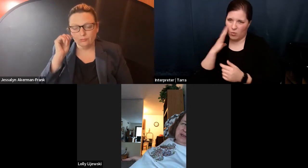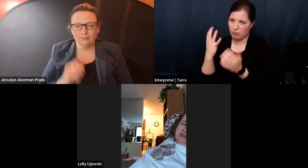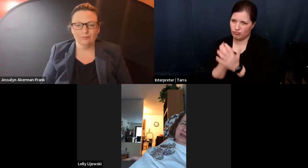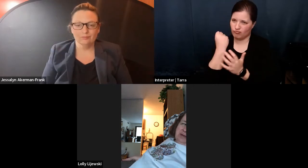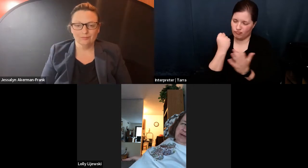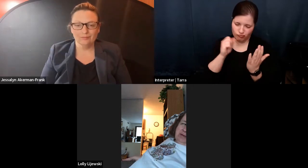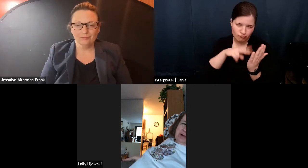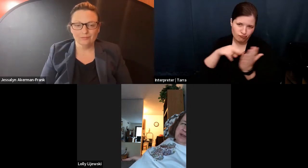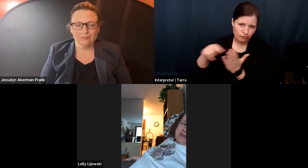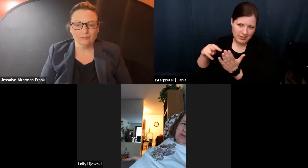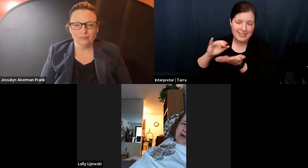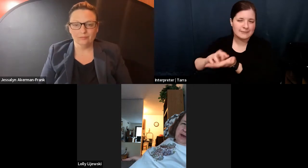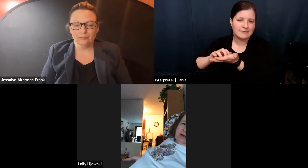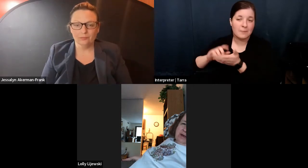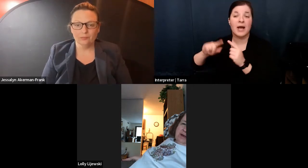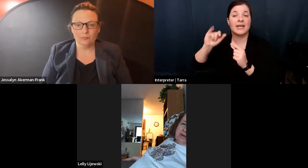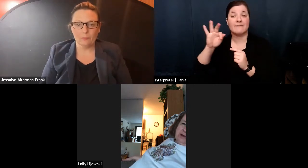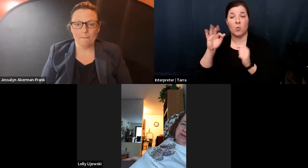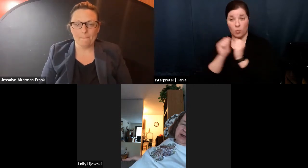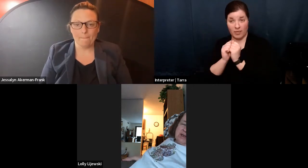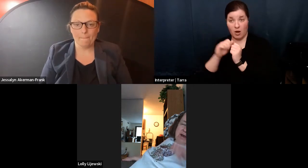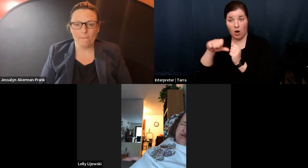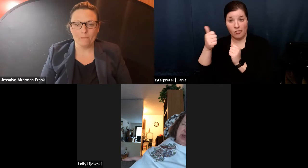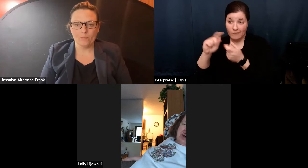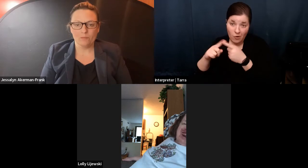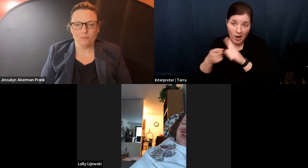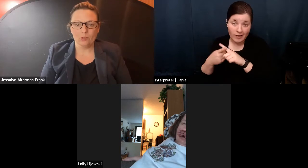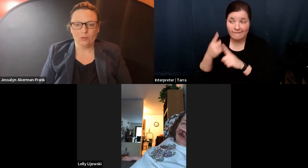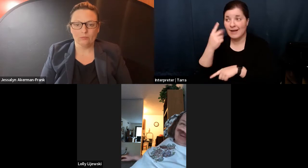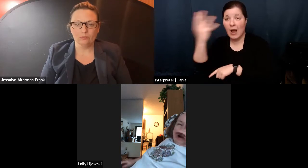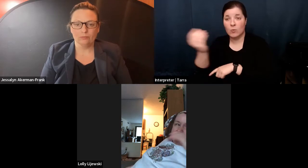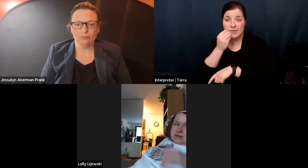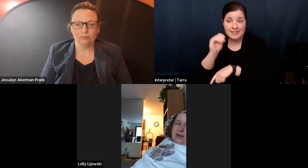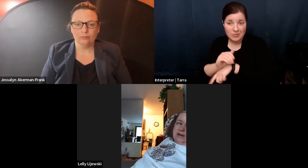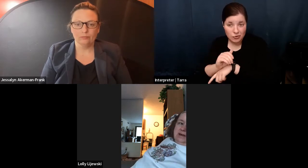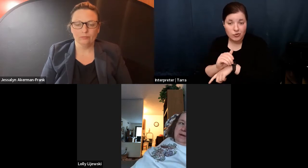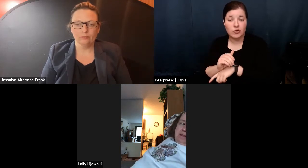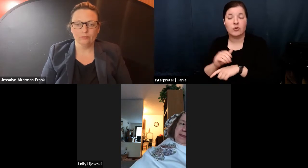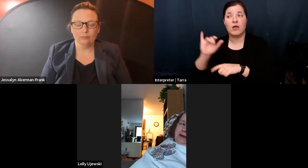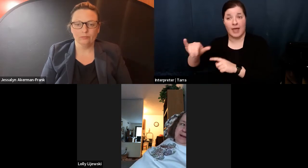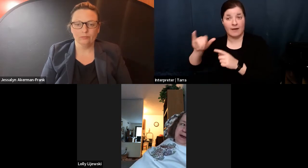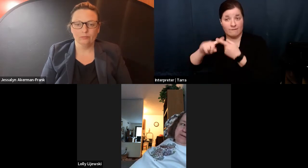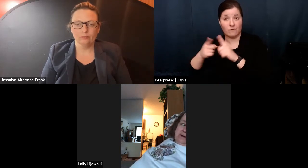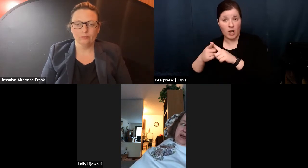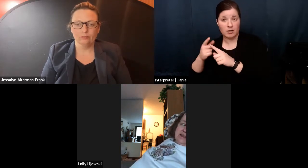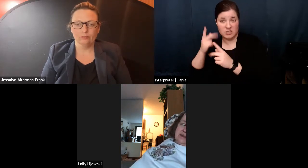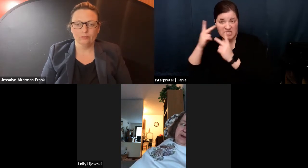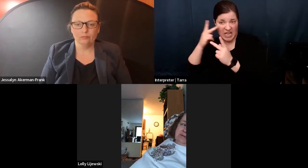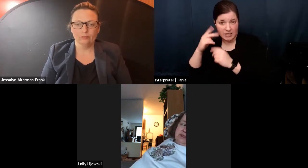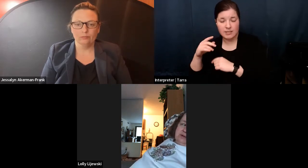sometimes I'll ask if there's a Braille menu, but I actually -- and I appreciate it when there is, and often